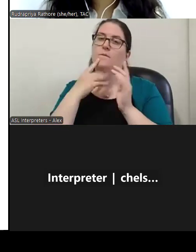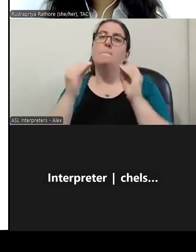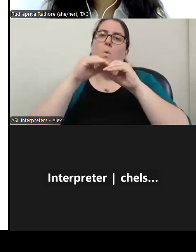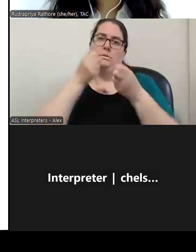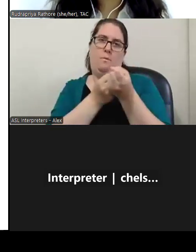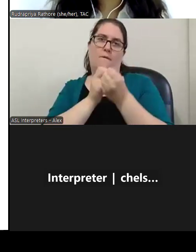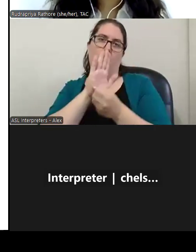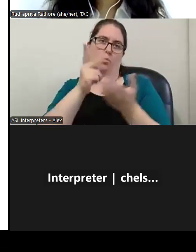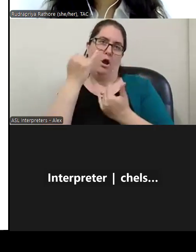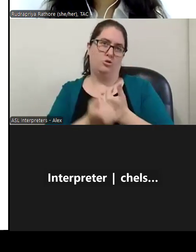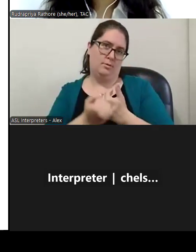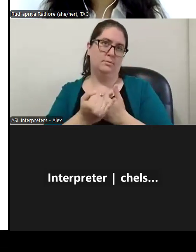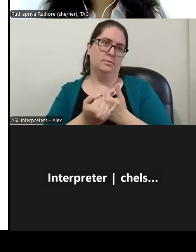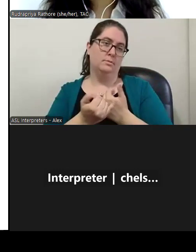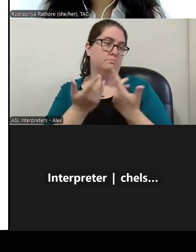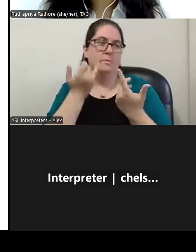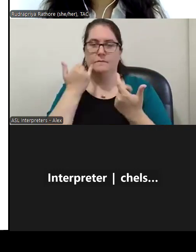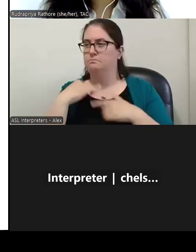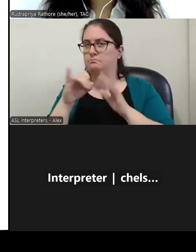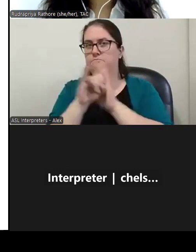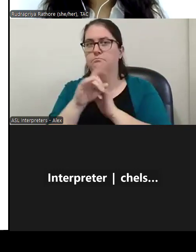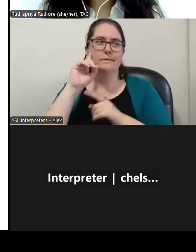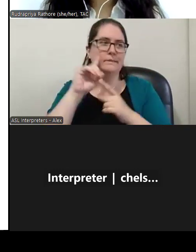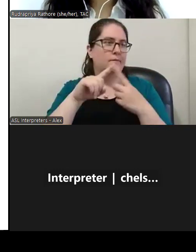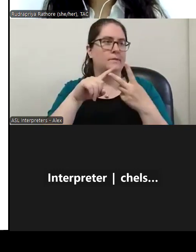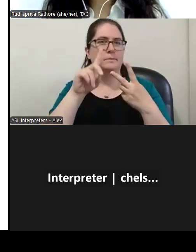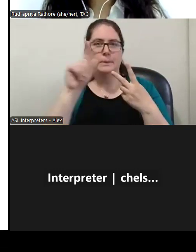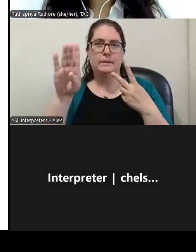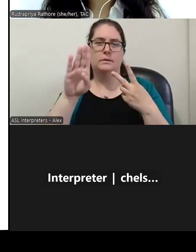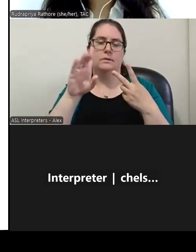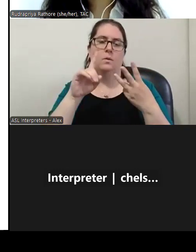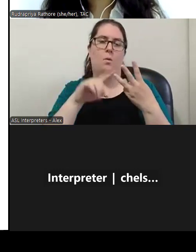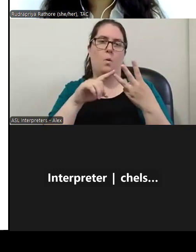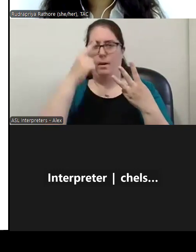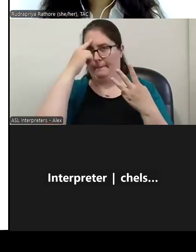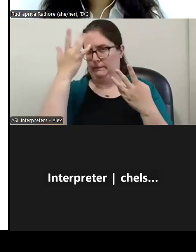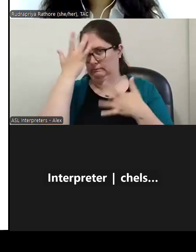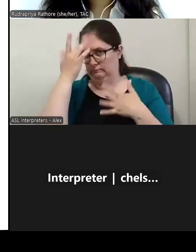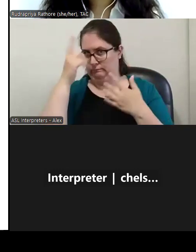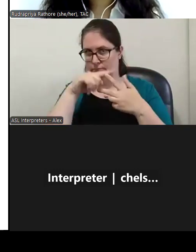you're an artist who identifies as deaf disabled or living with a mental illness and you can apply